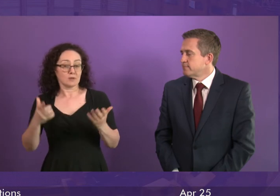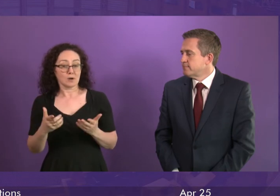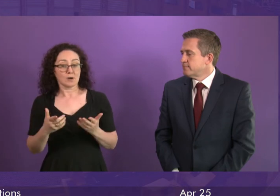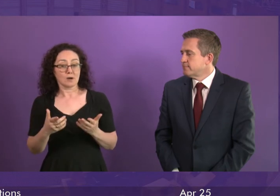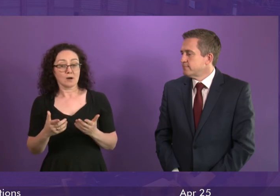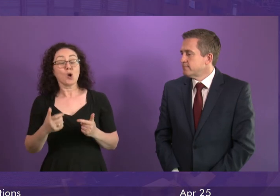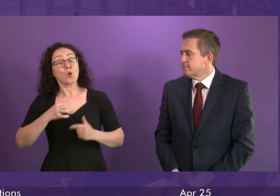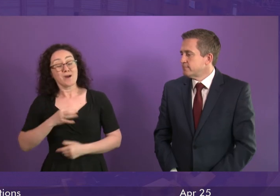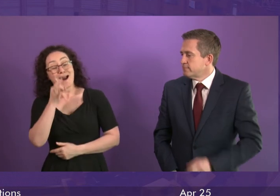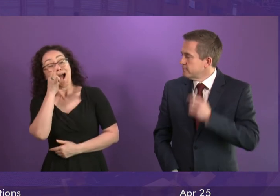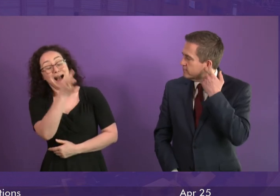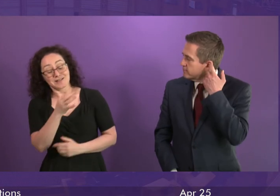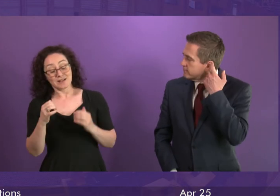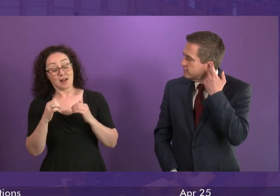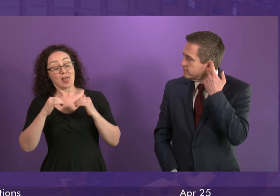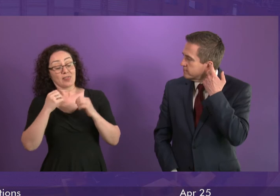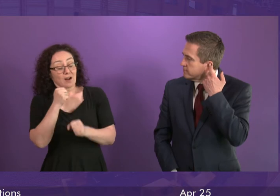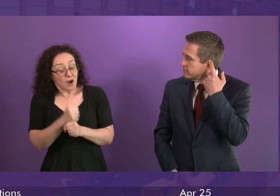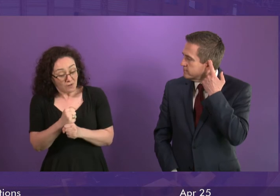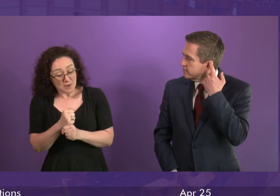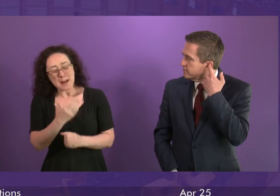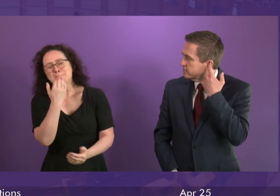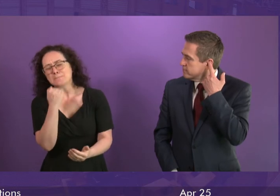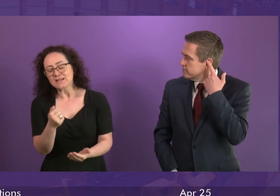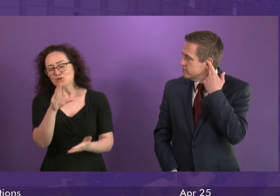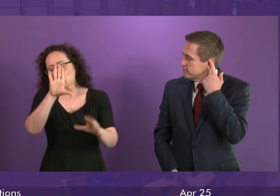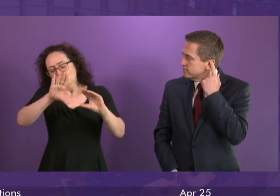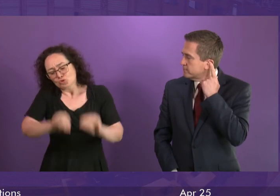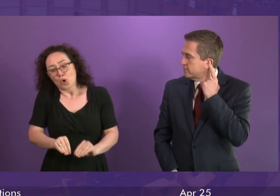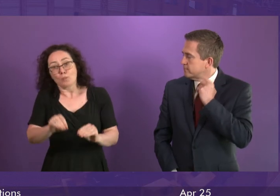to end the wait for universal credit.” Universal credit is the responsibility of